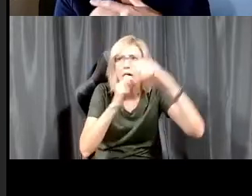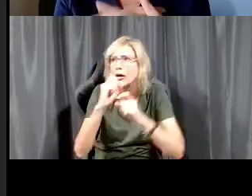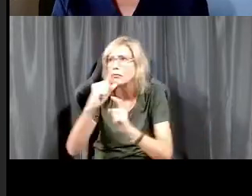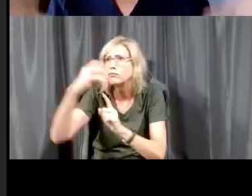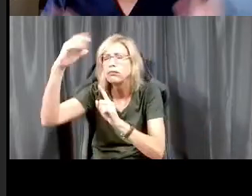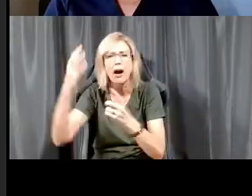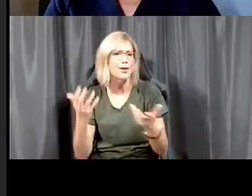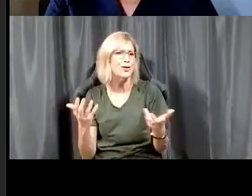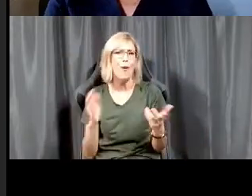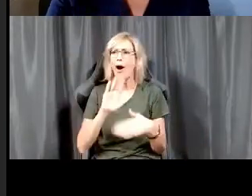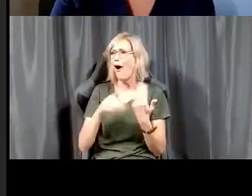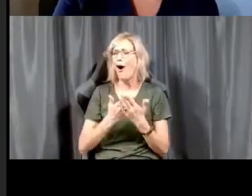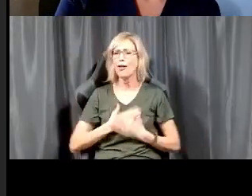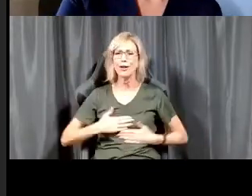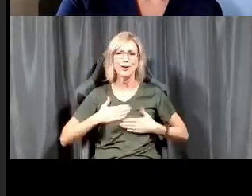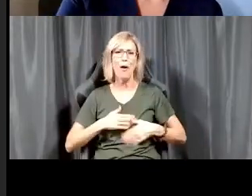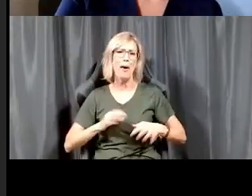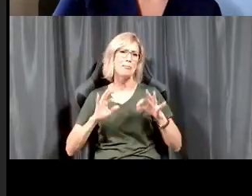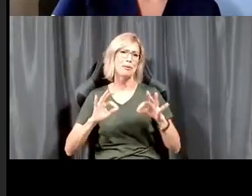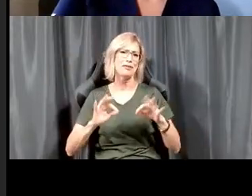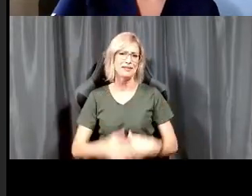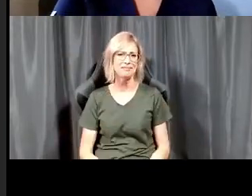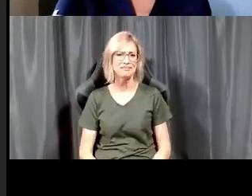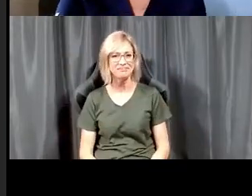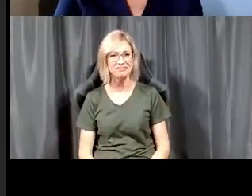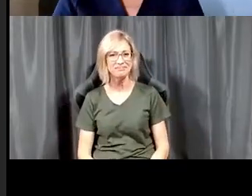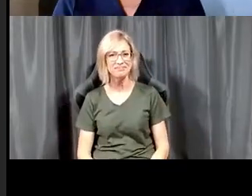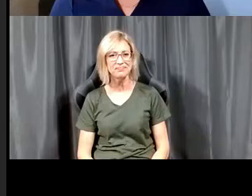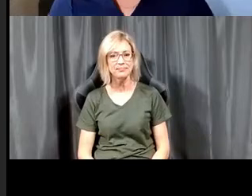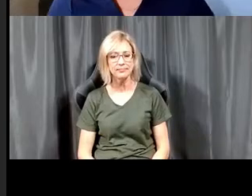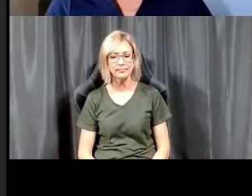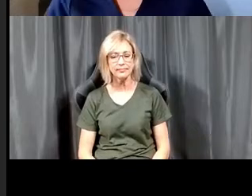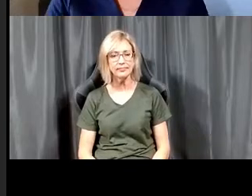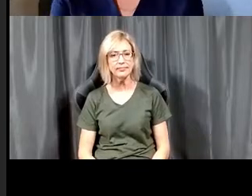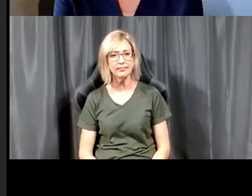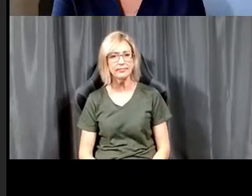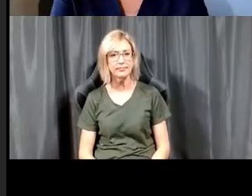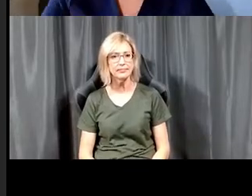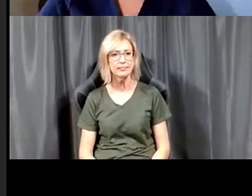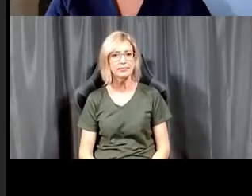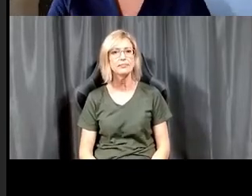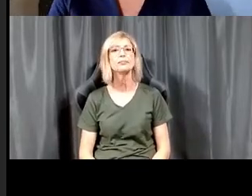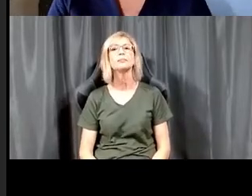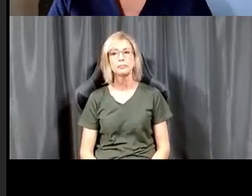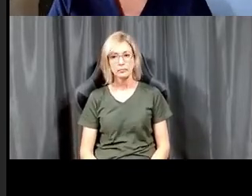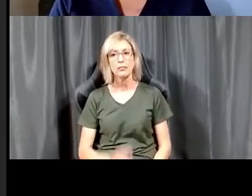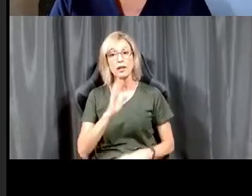everybody enjoys (exploring food) when it comes to foods